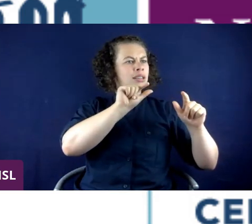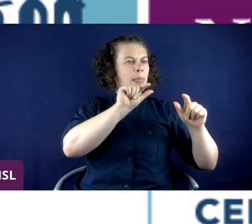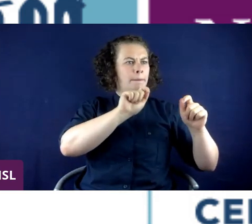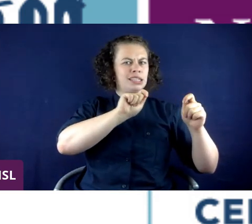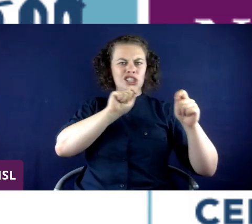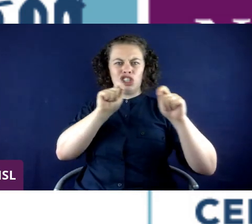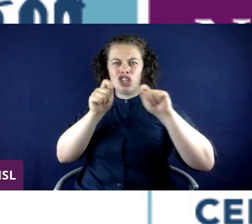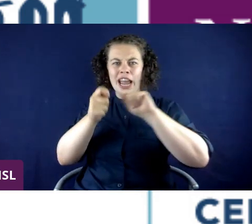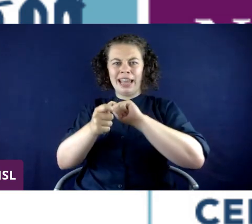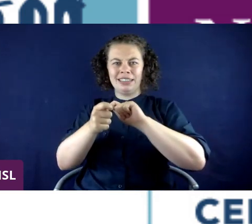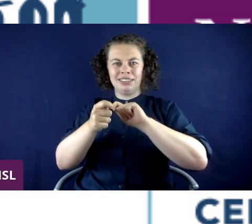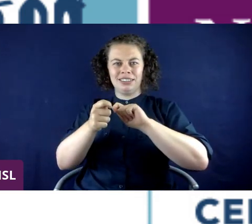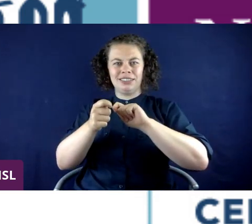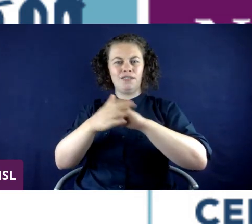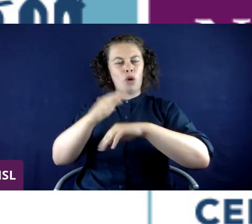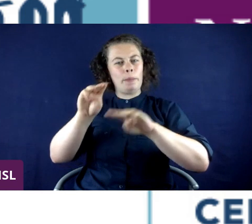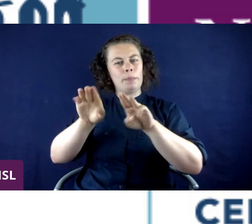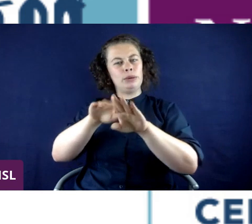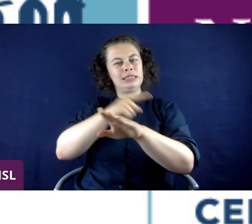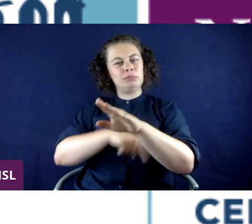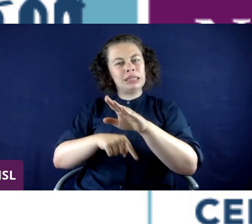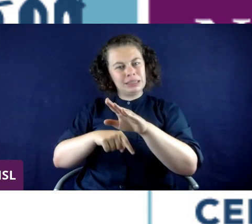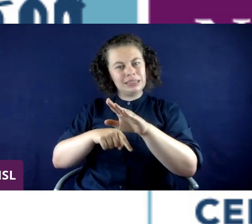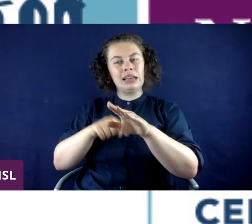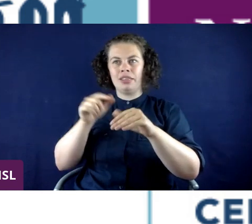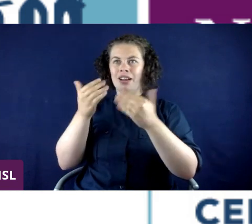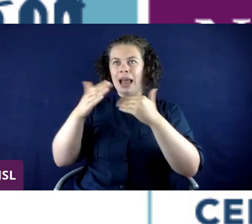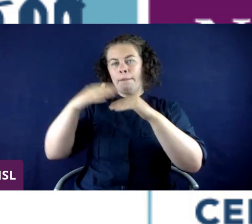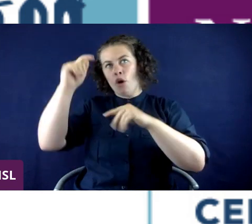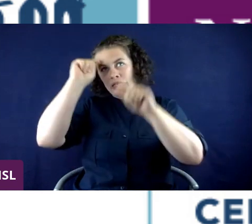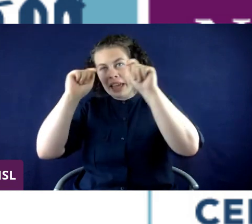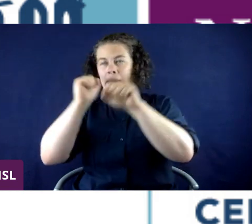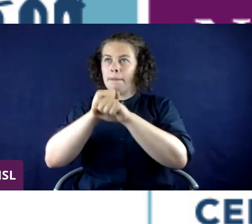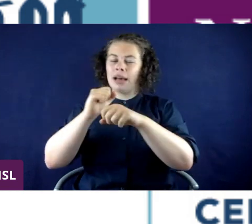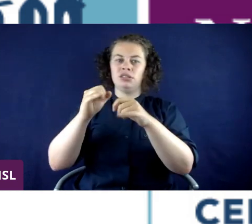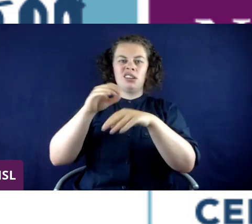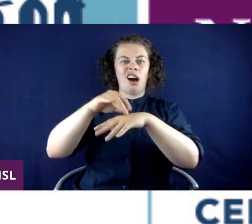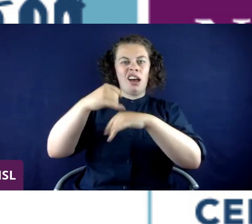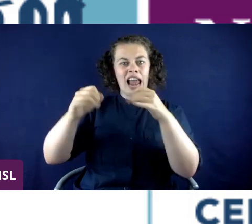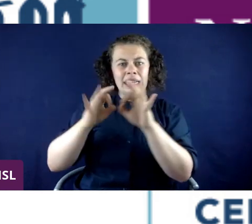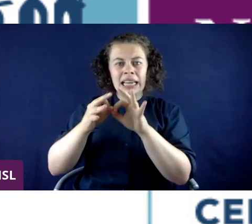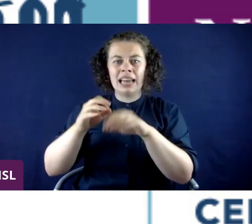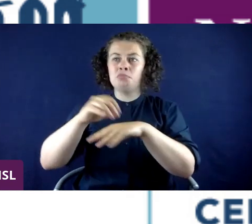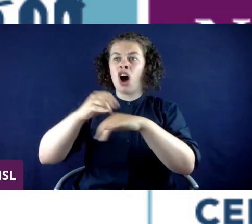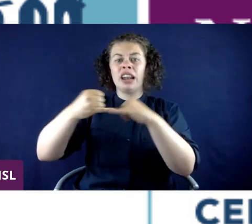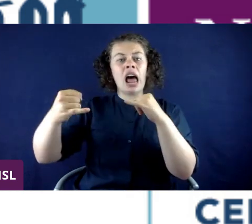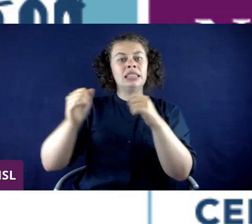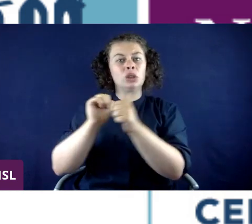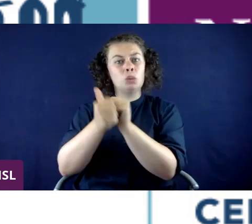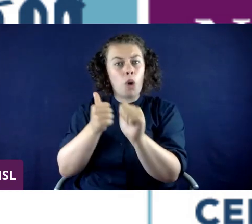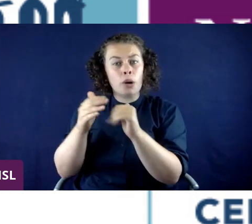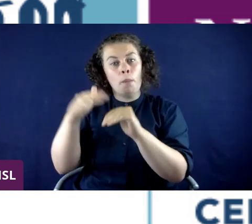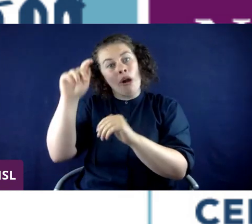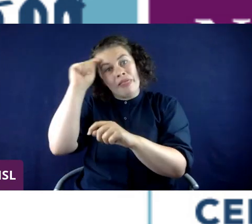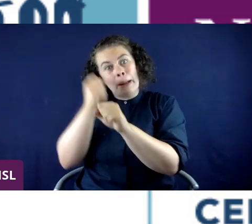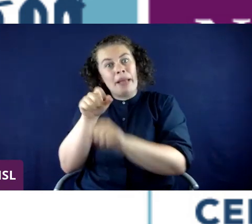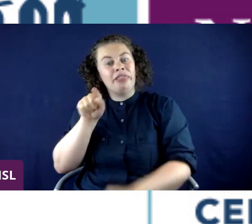to some kind of sport I think that would be one of my current favourites.